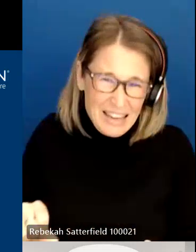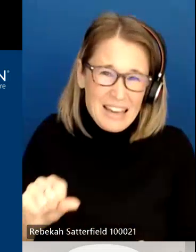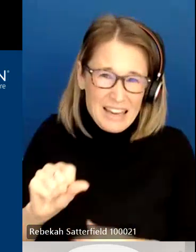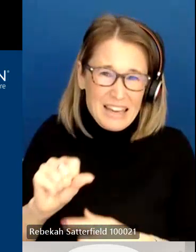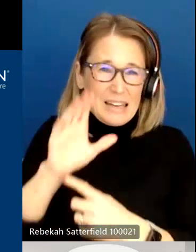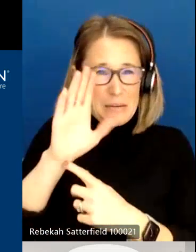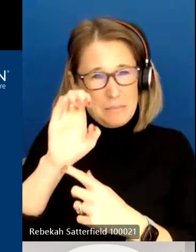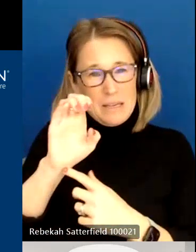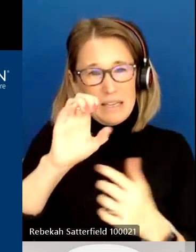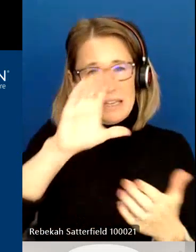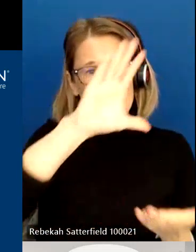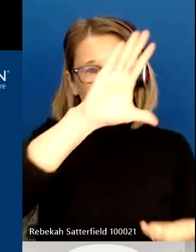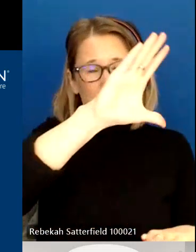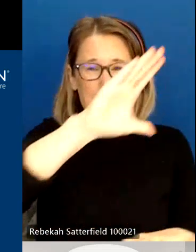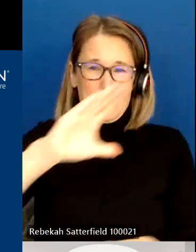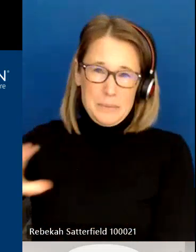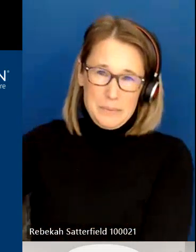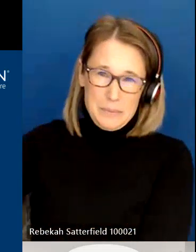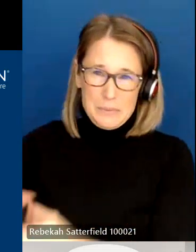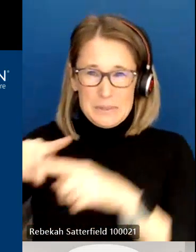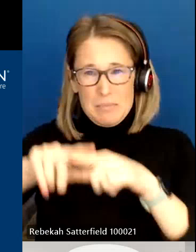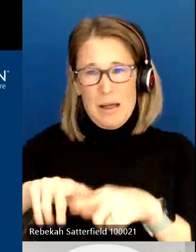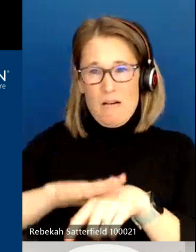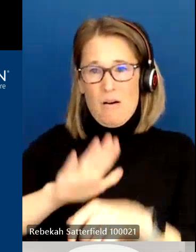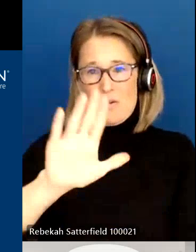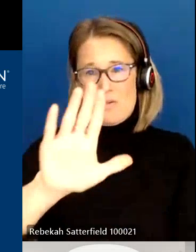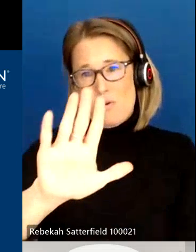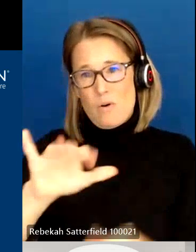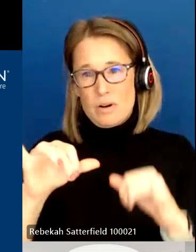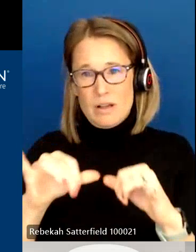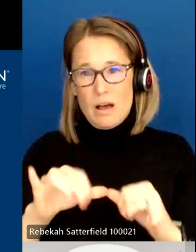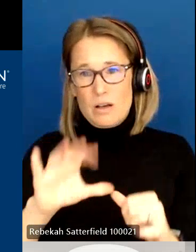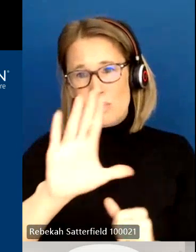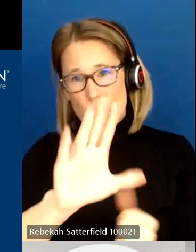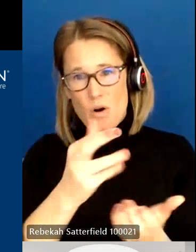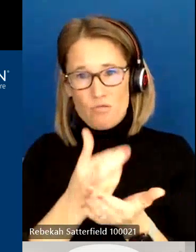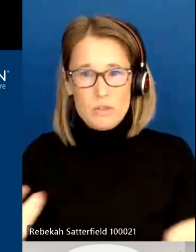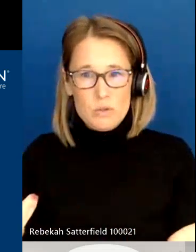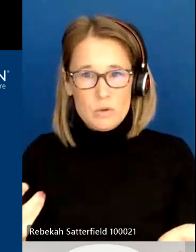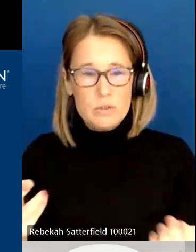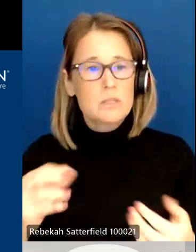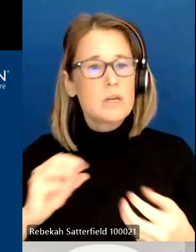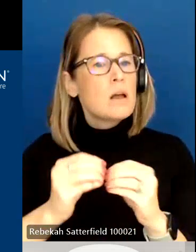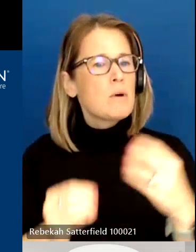scale based on your your size and resources and um number four here on this slide is what we